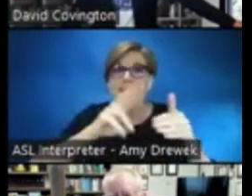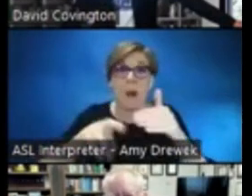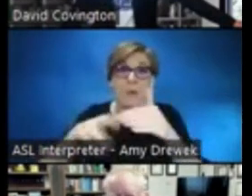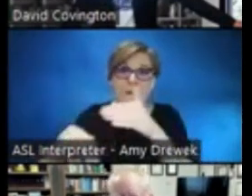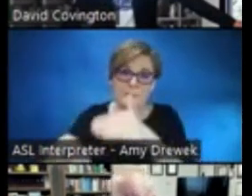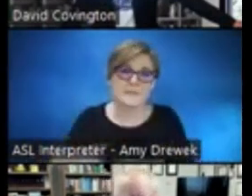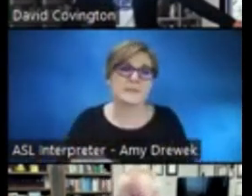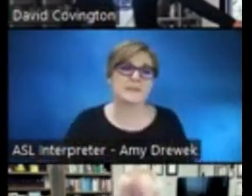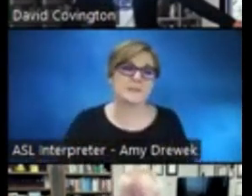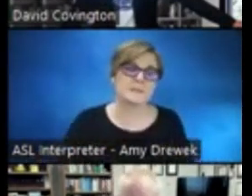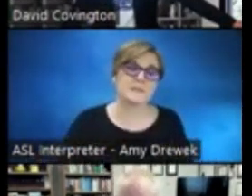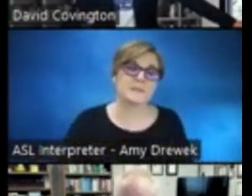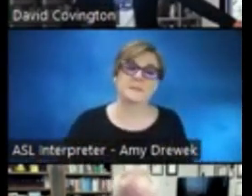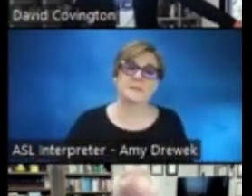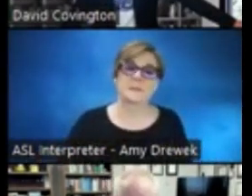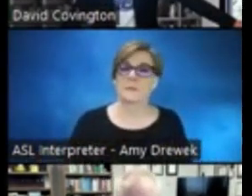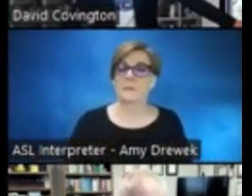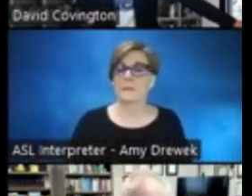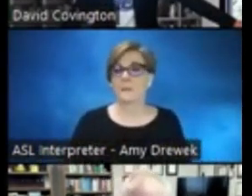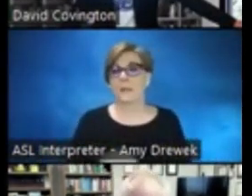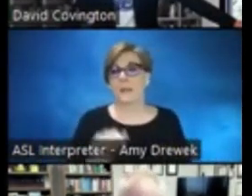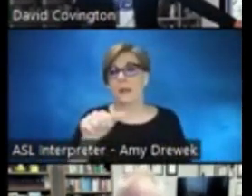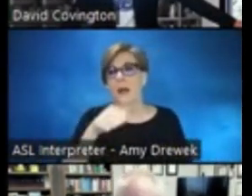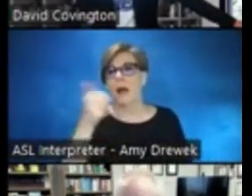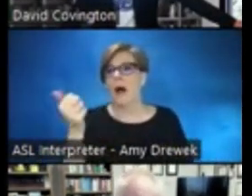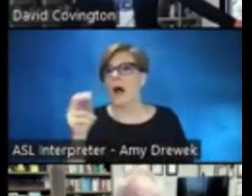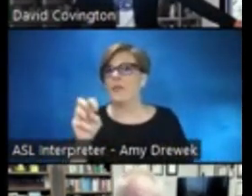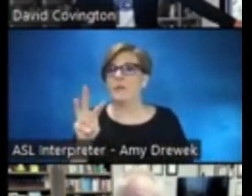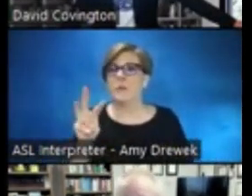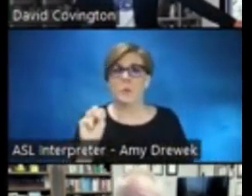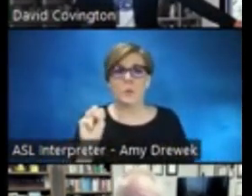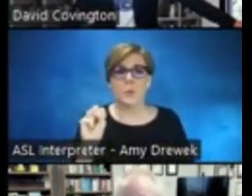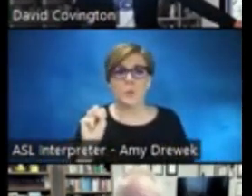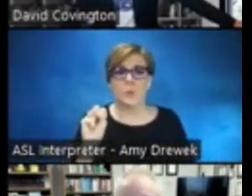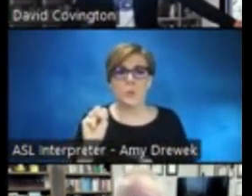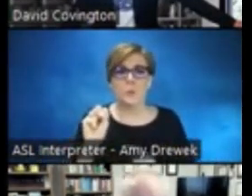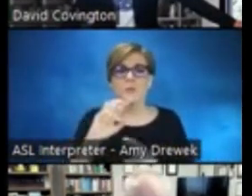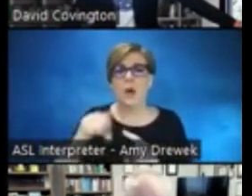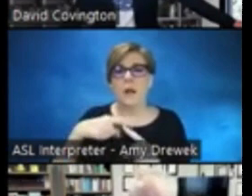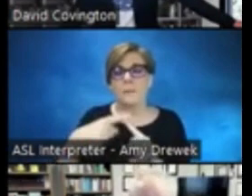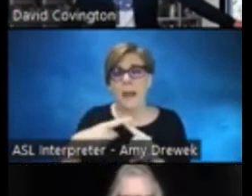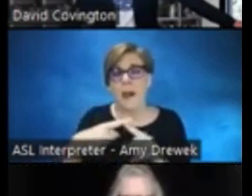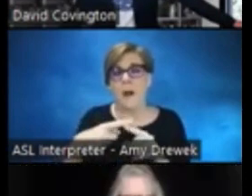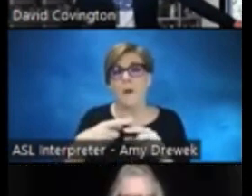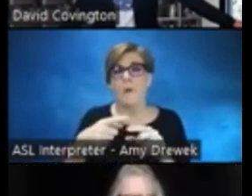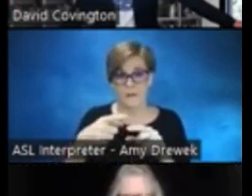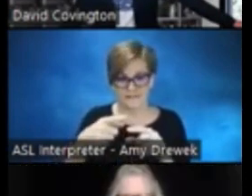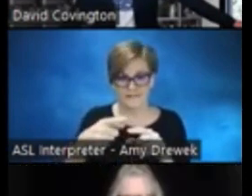ANOTHER NEWS ITEM IS TALKING ABOUT THE PATH FORWARD AND THE WORK THAT WE HAVE TO DO.